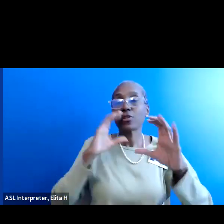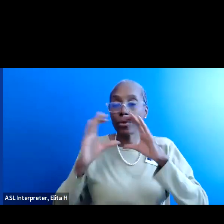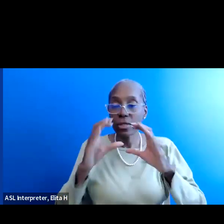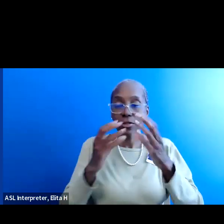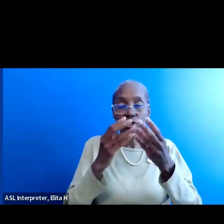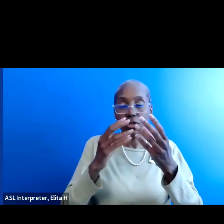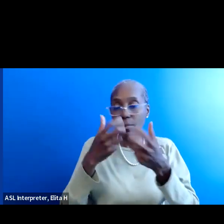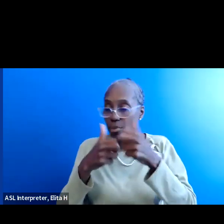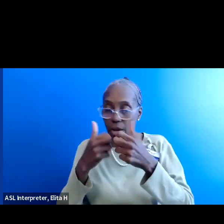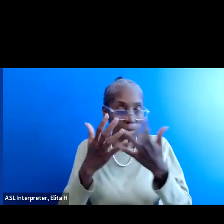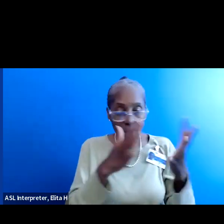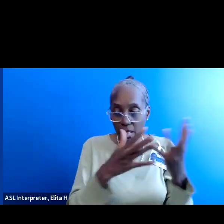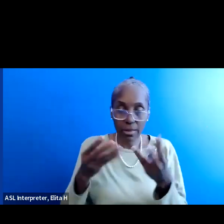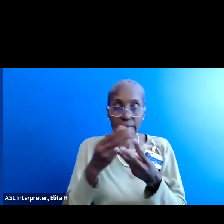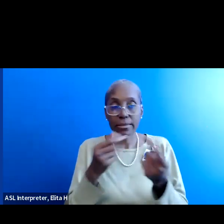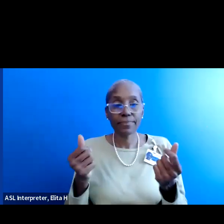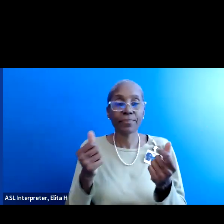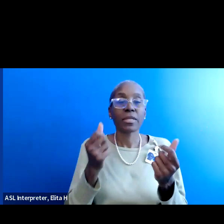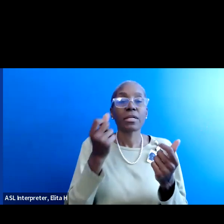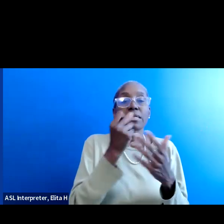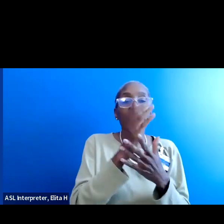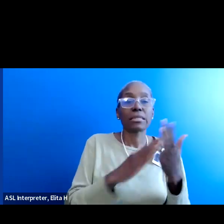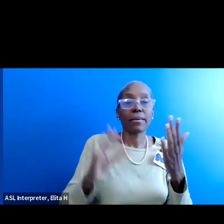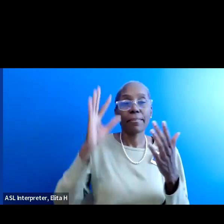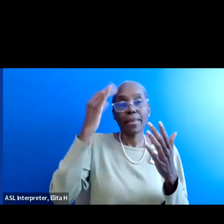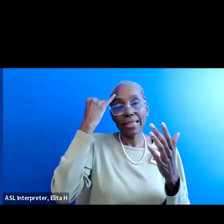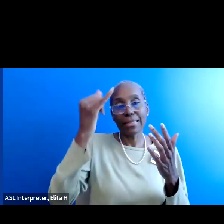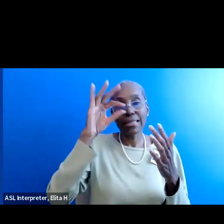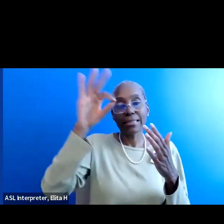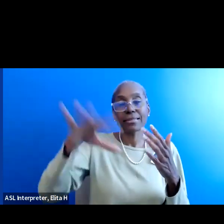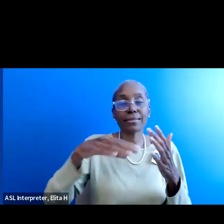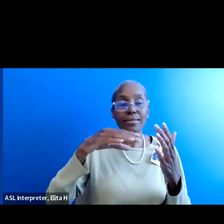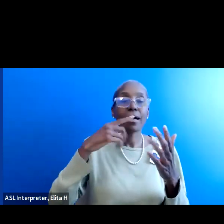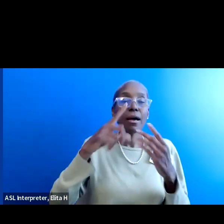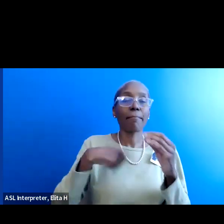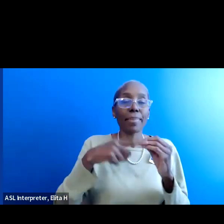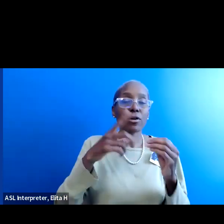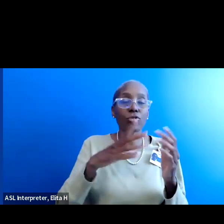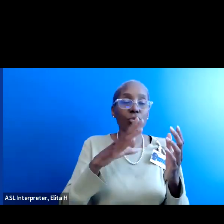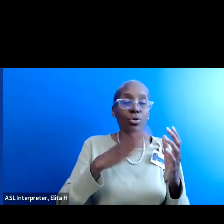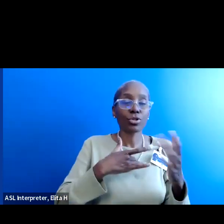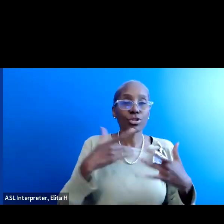I want to share a couple slides with some quick tips for communicating with staff about your concerns, as well as some examples.